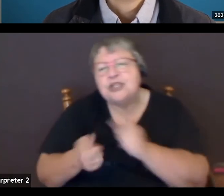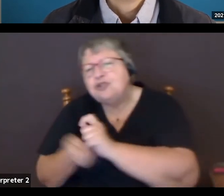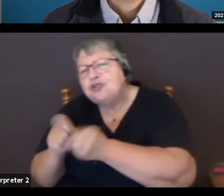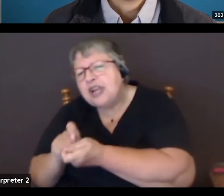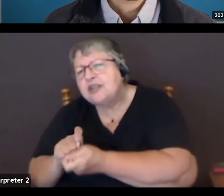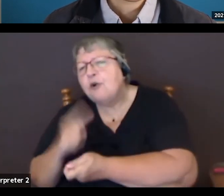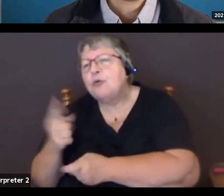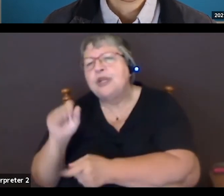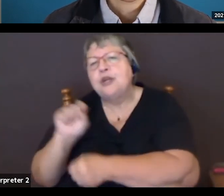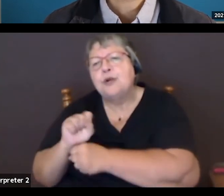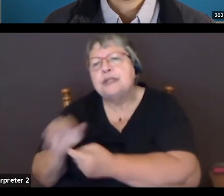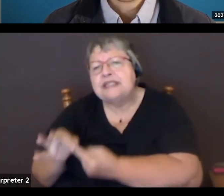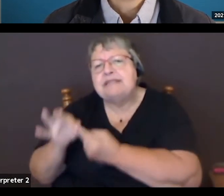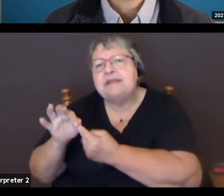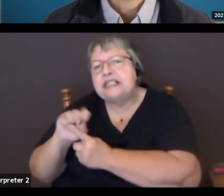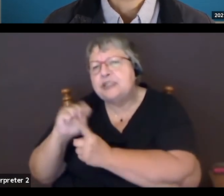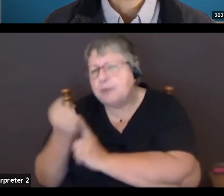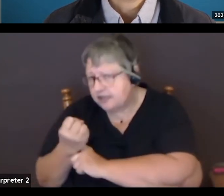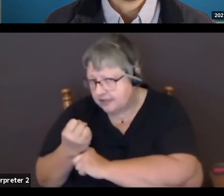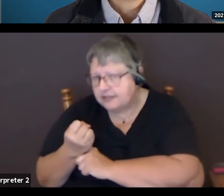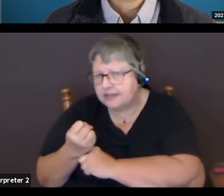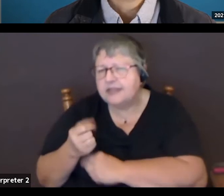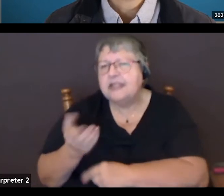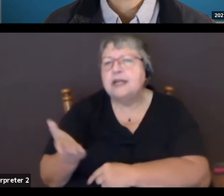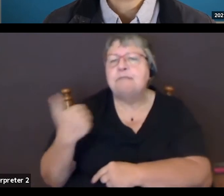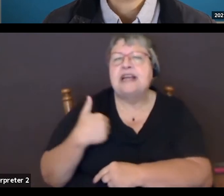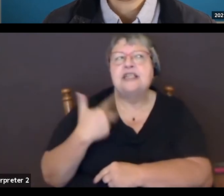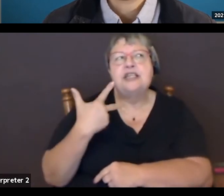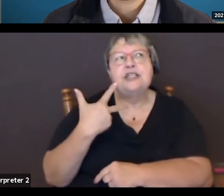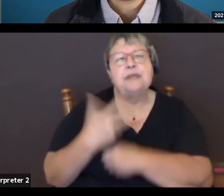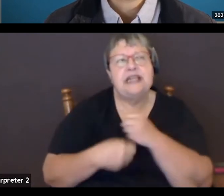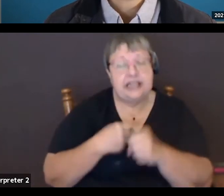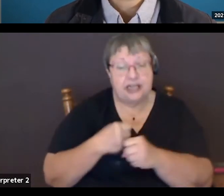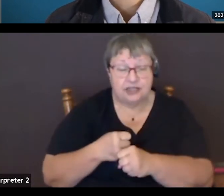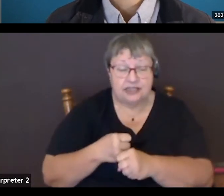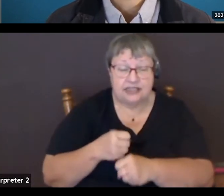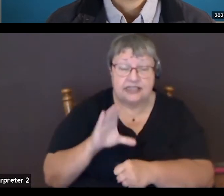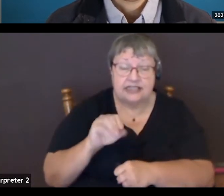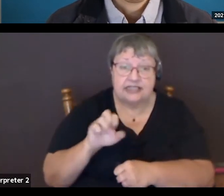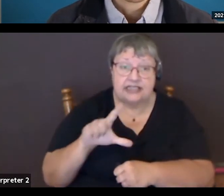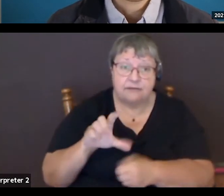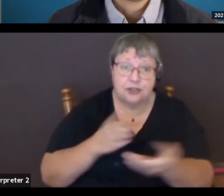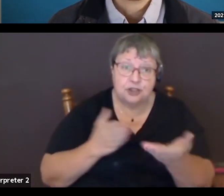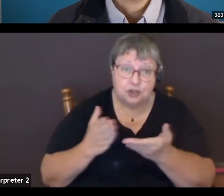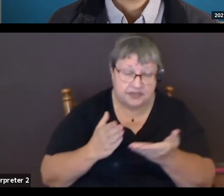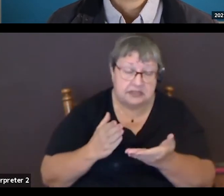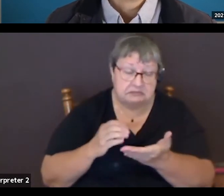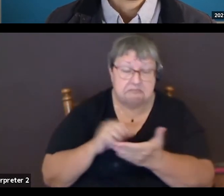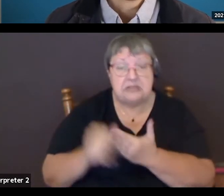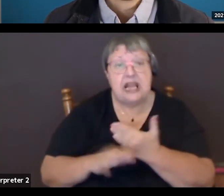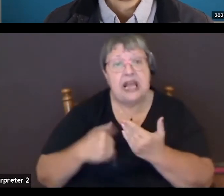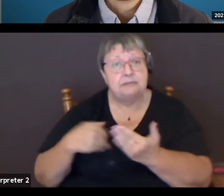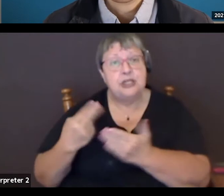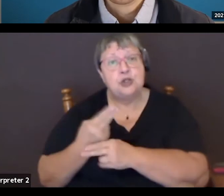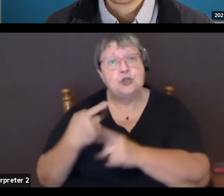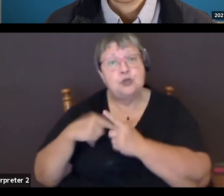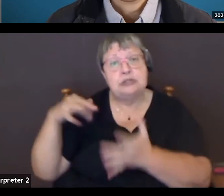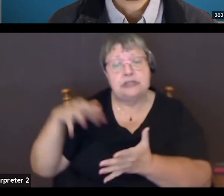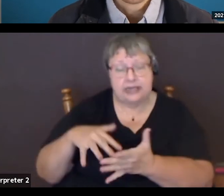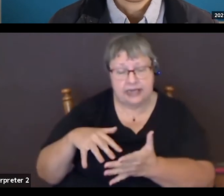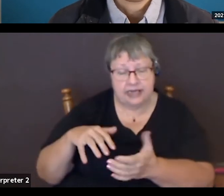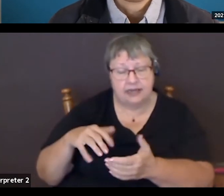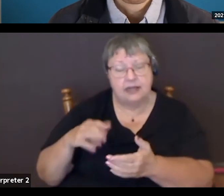The civil servant software was actually used for over a dozen feel the studies across Reddit and Wikipedia, with a pilot on Twitter underway.